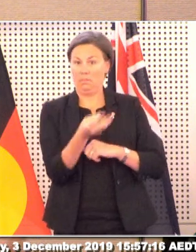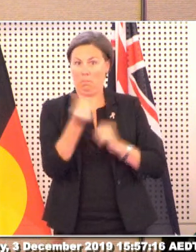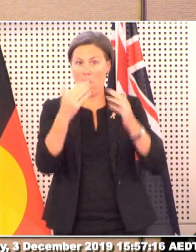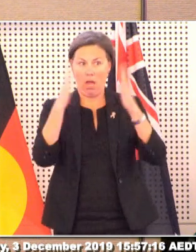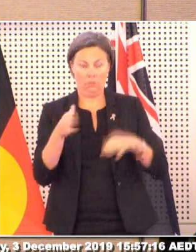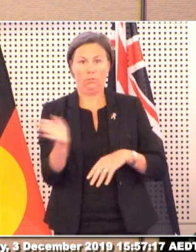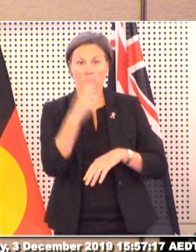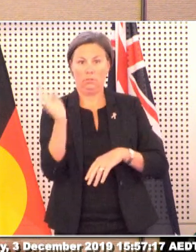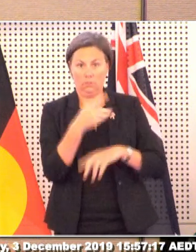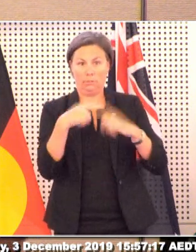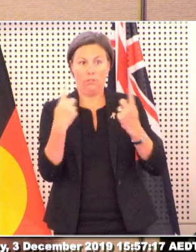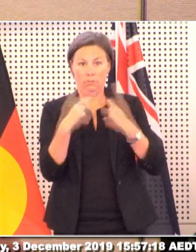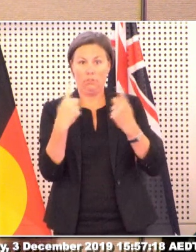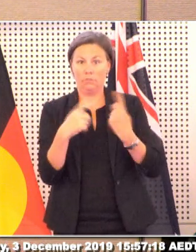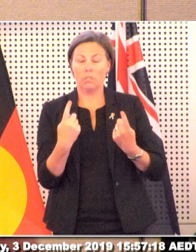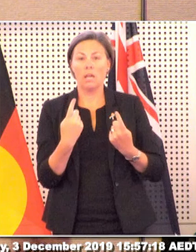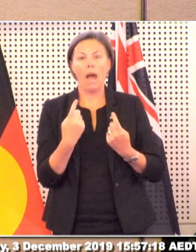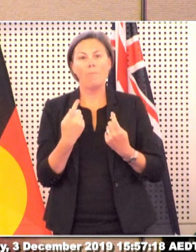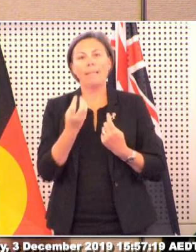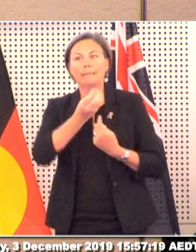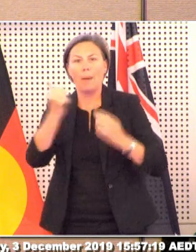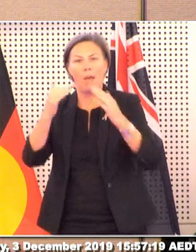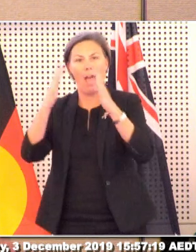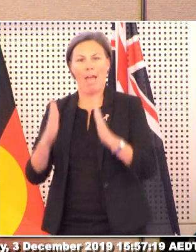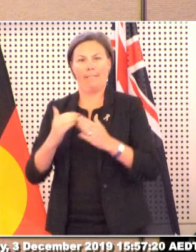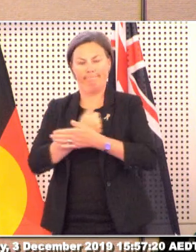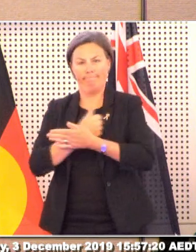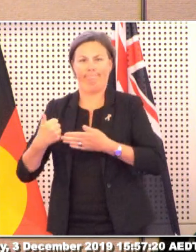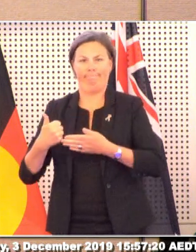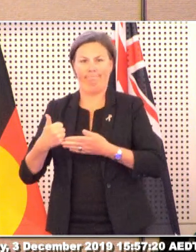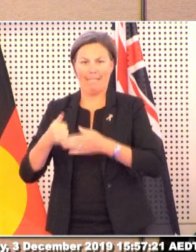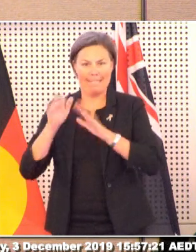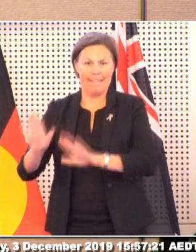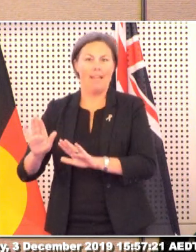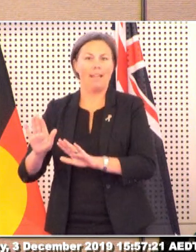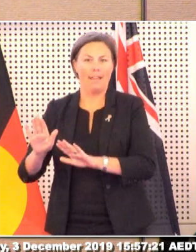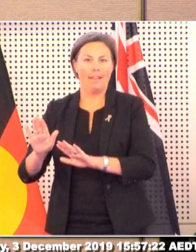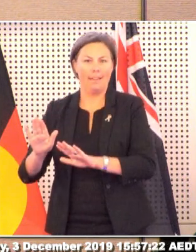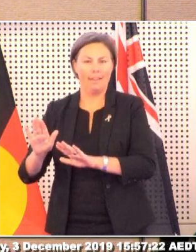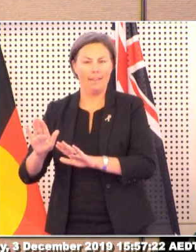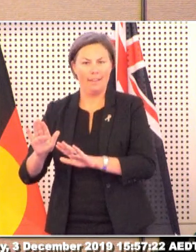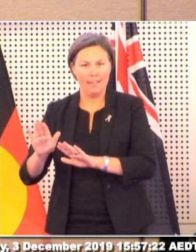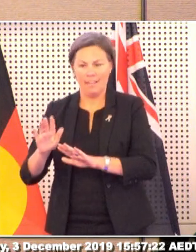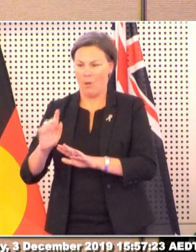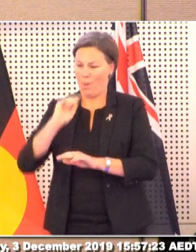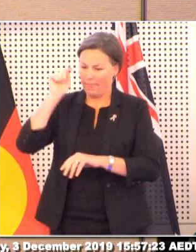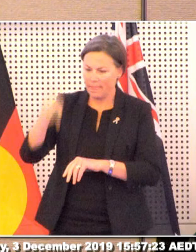In other houses, you know, where you have the more stable house manager that – a house manager that’s more present in the house as well, I often find they’re my